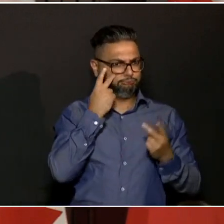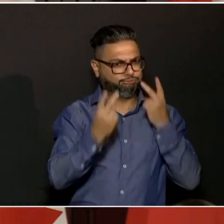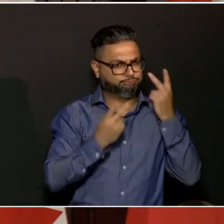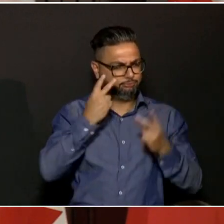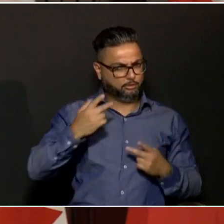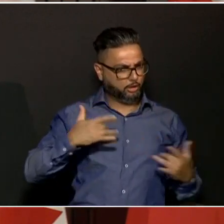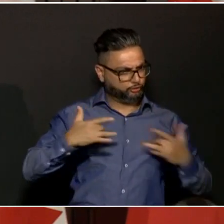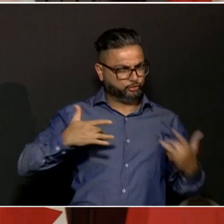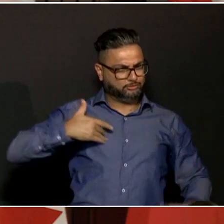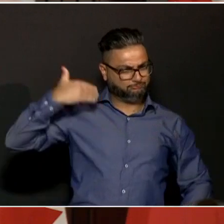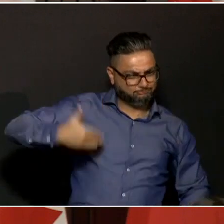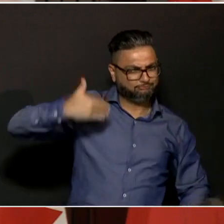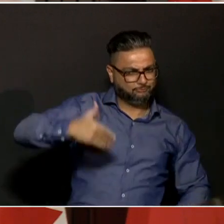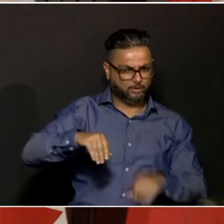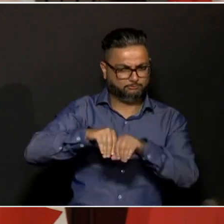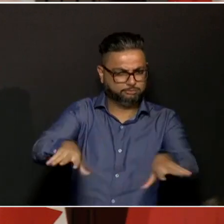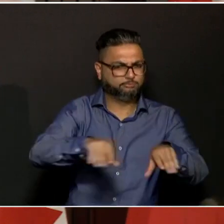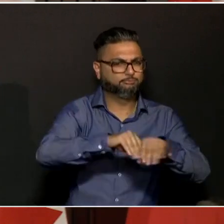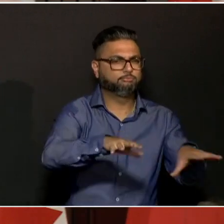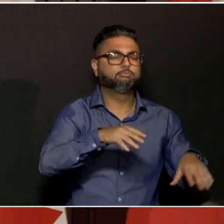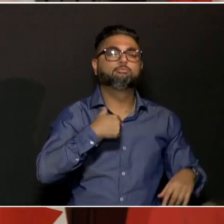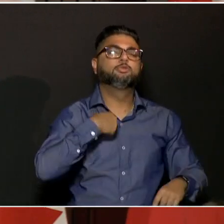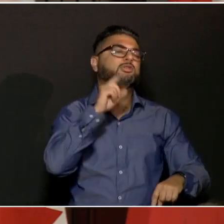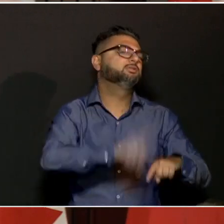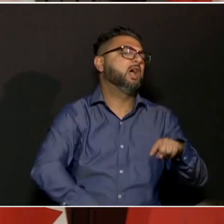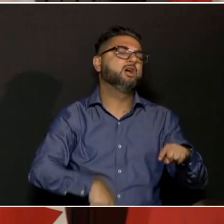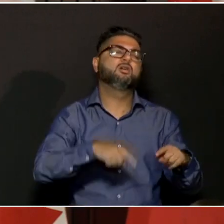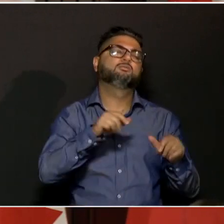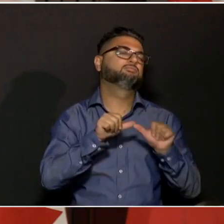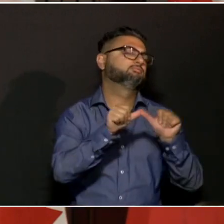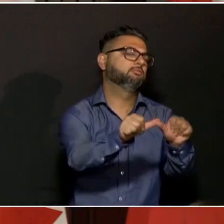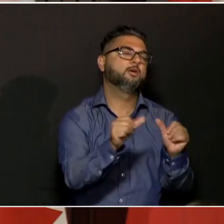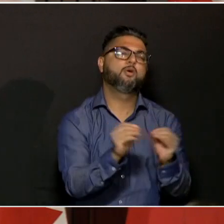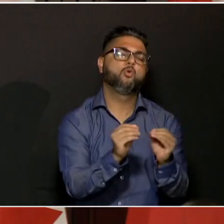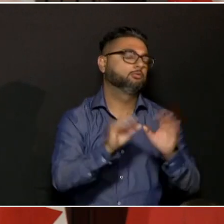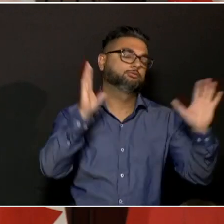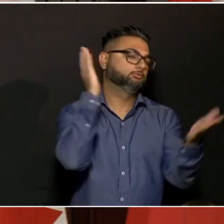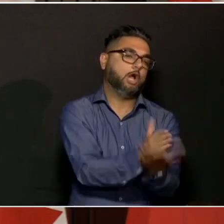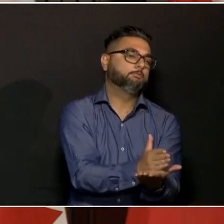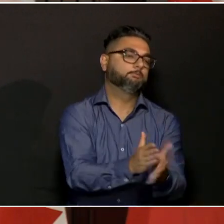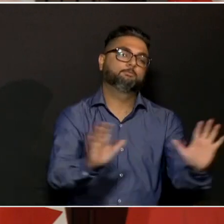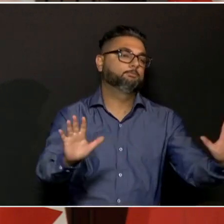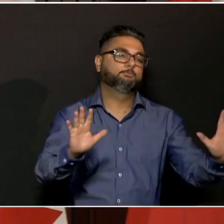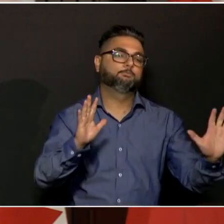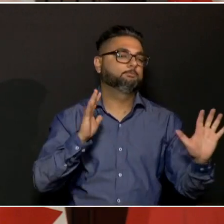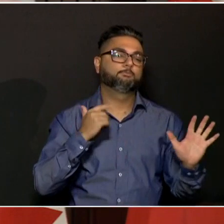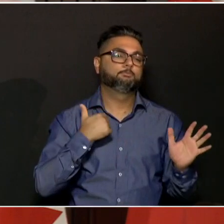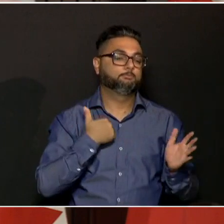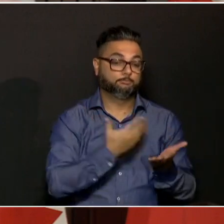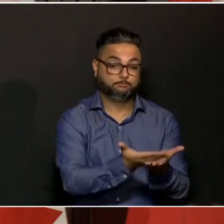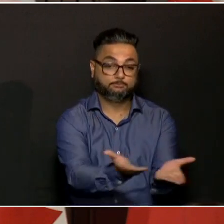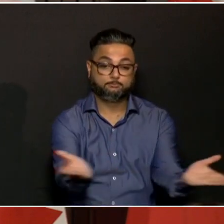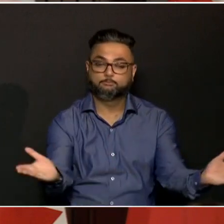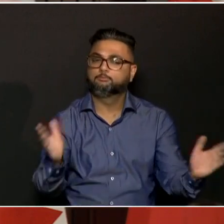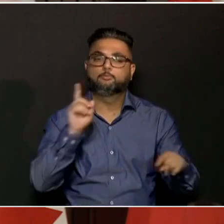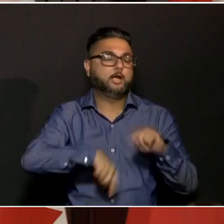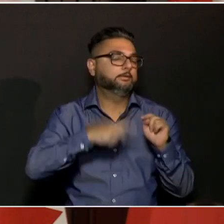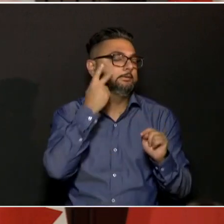open and nightclubs have been concerning and we have heard on the news there's been outbreaks. You just cannot chance it